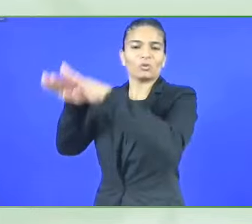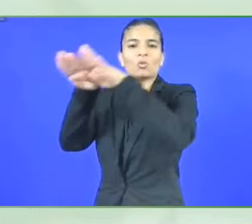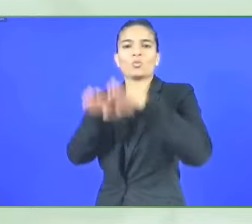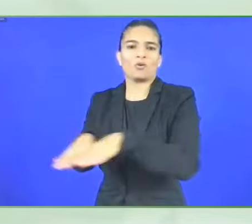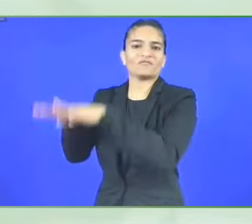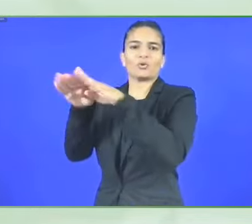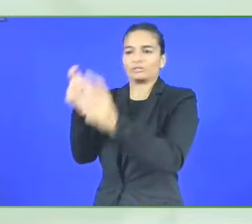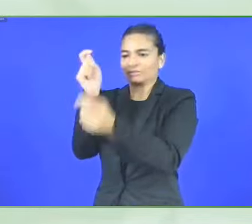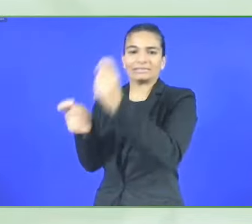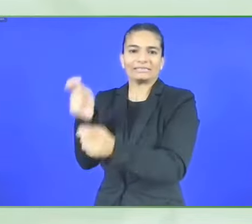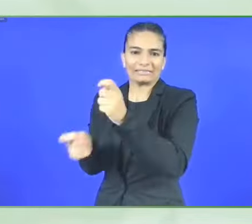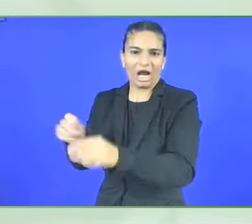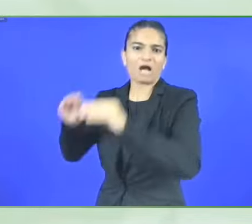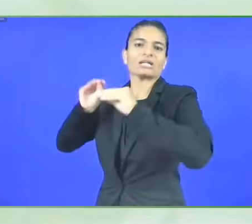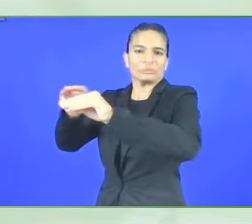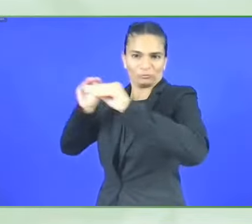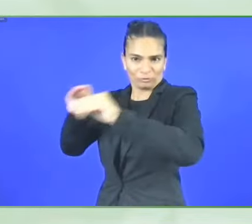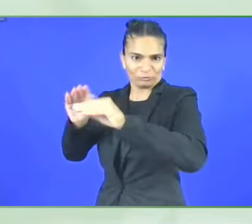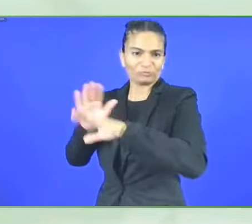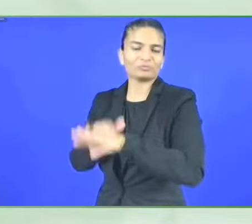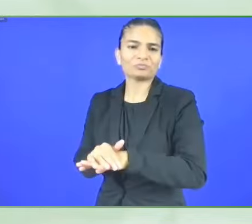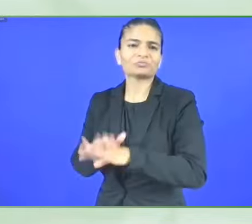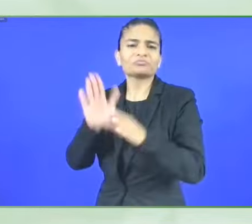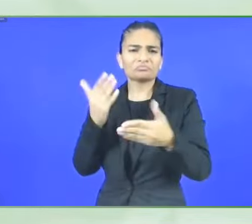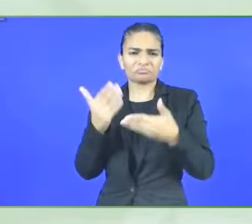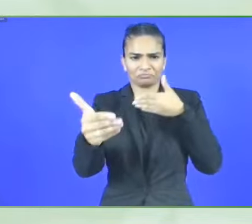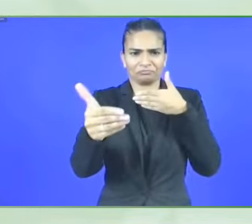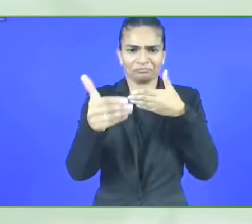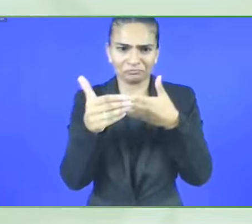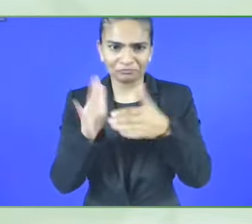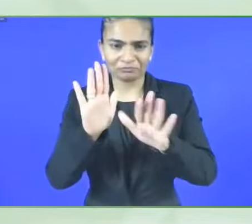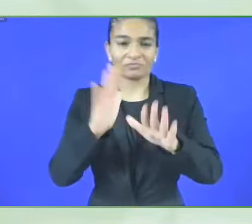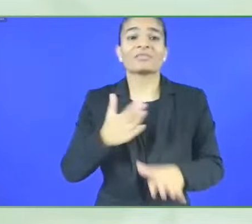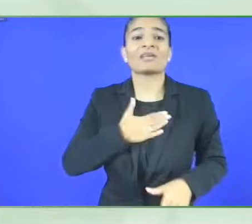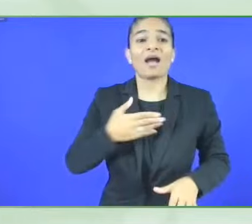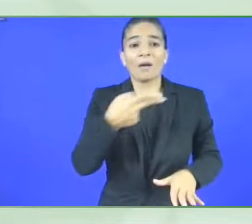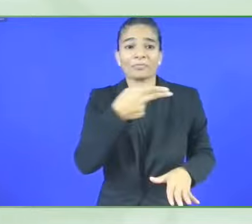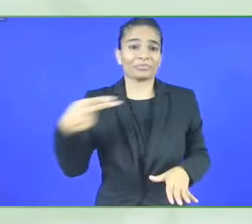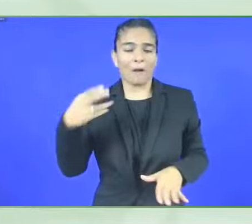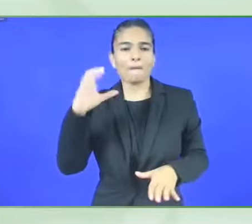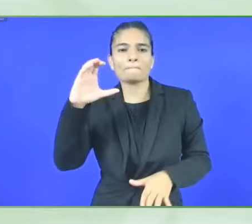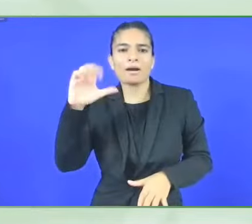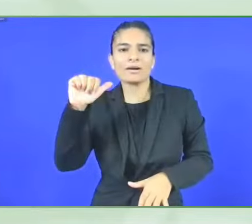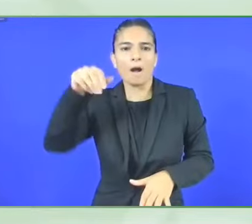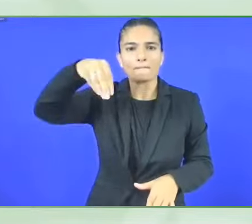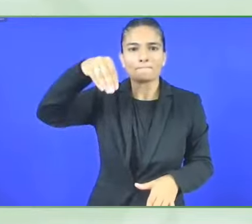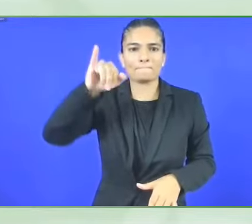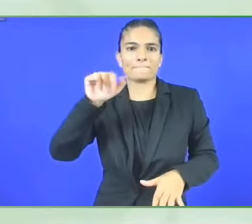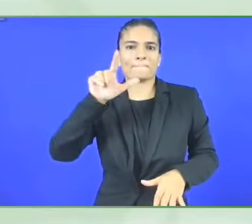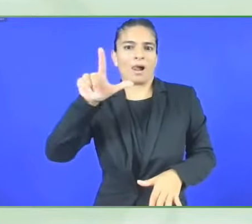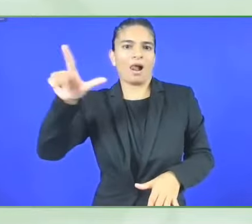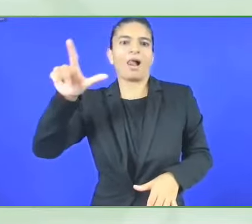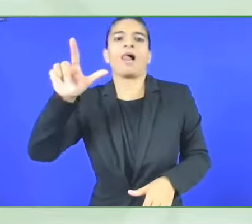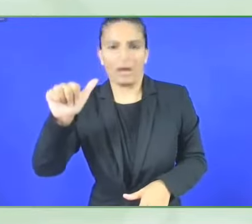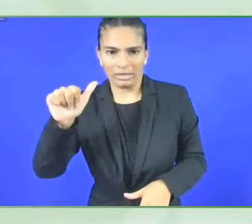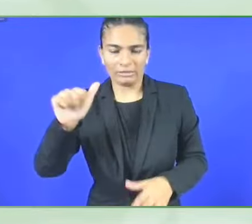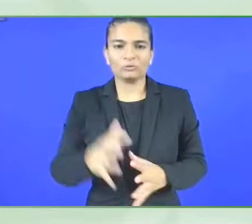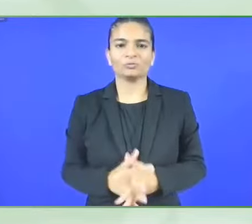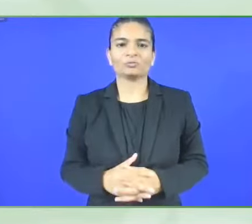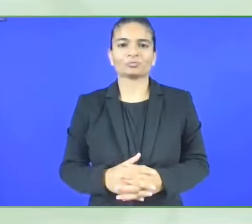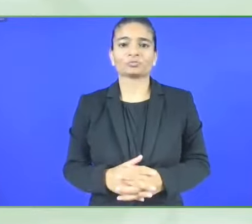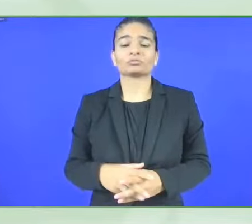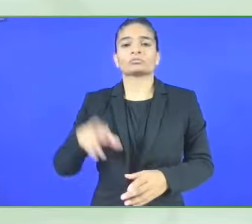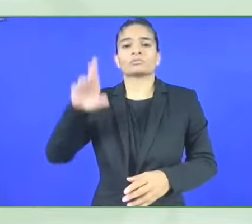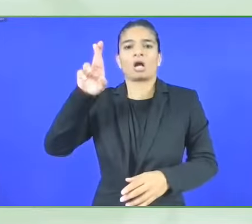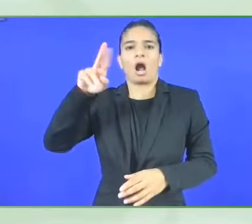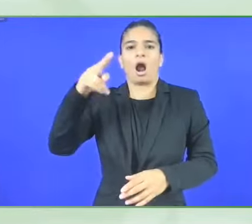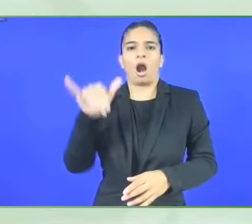My name is Camilla, Camilla Ryhl, research director at the Bevica Foundation in Denmark